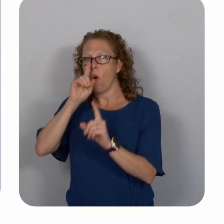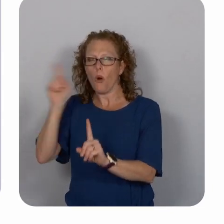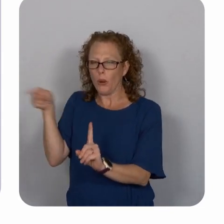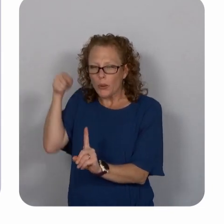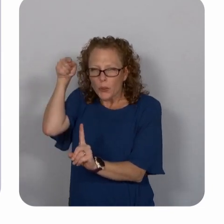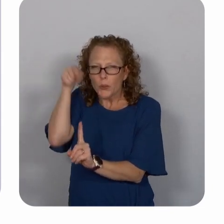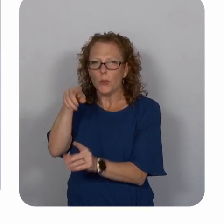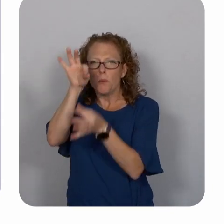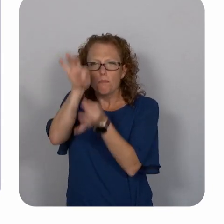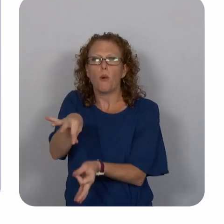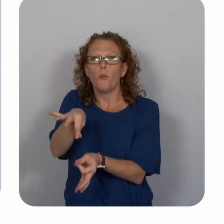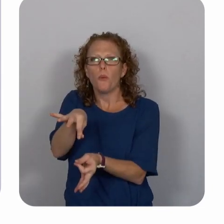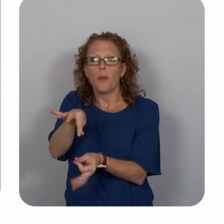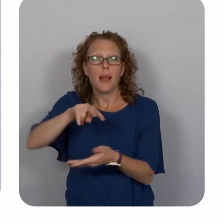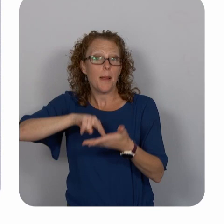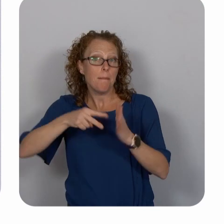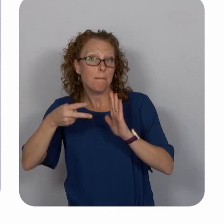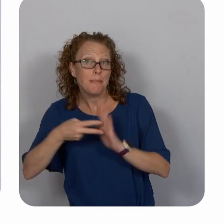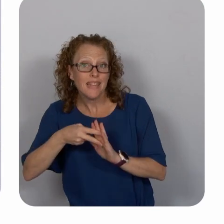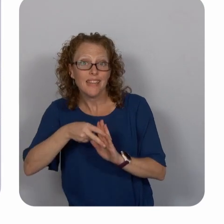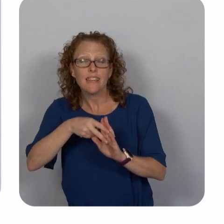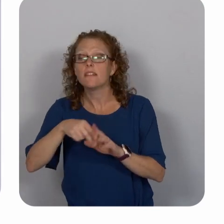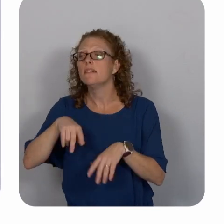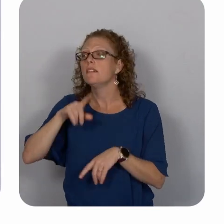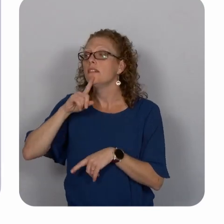the response length compared with our Llama 2 models.